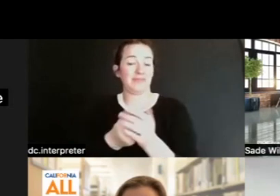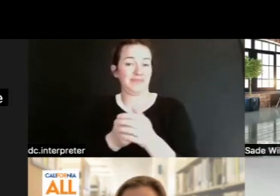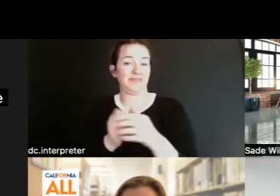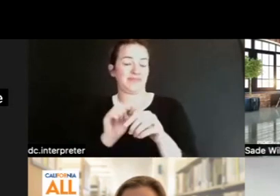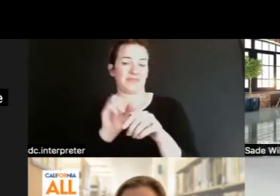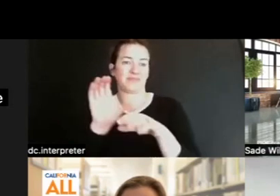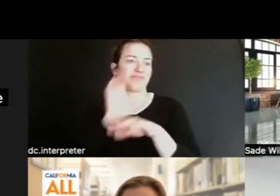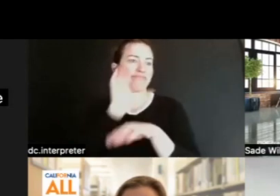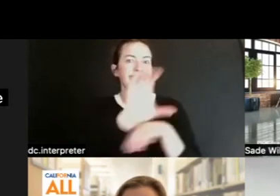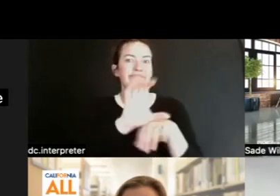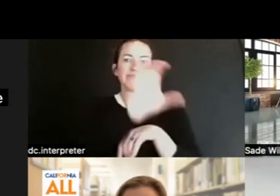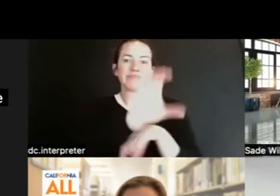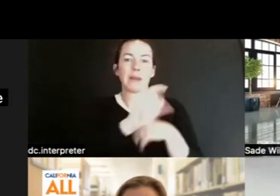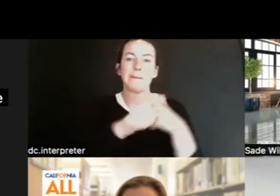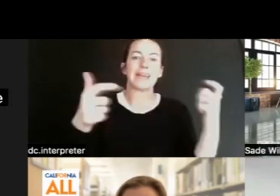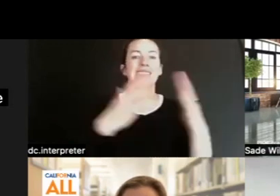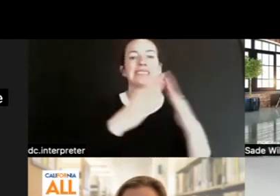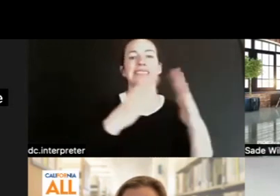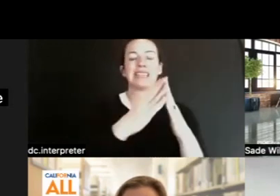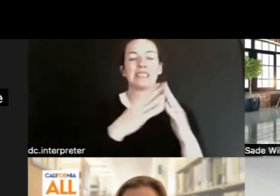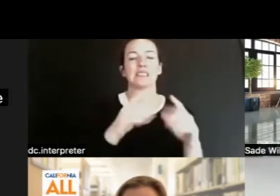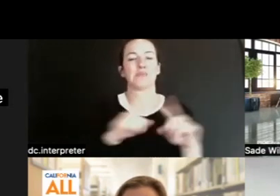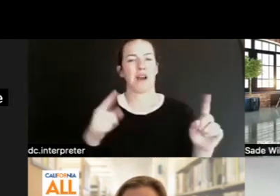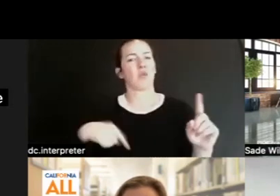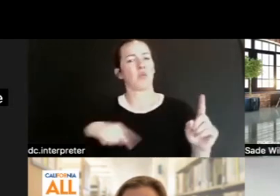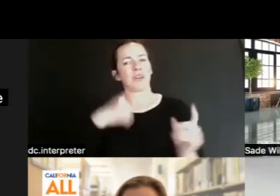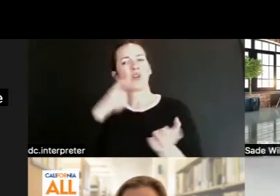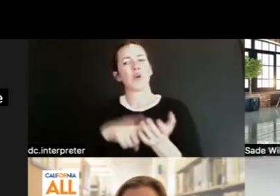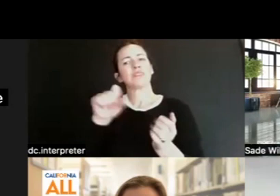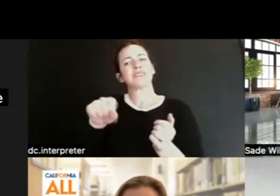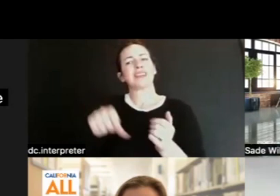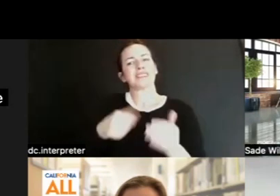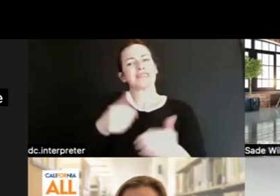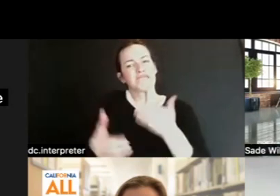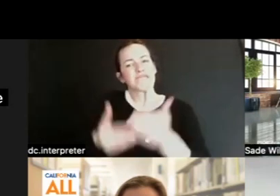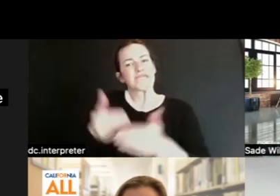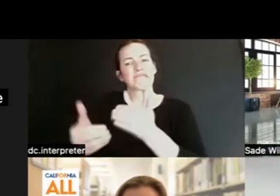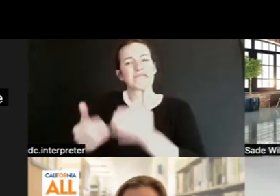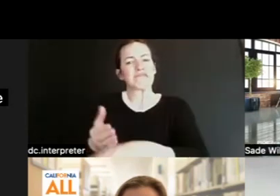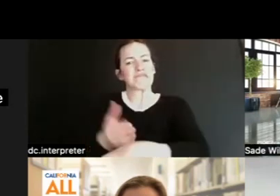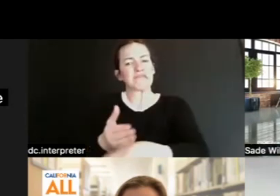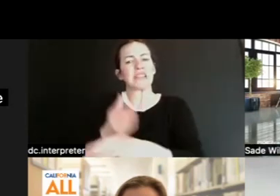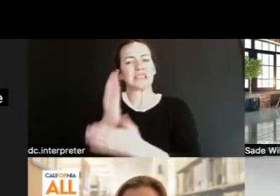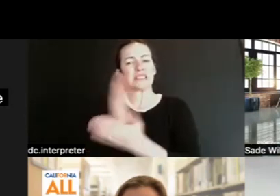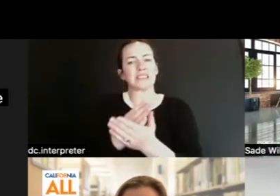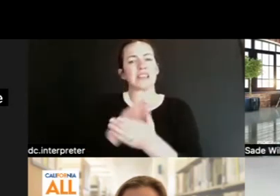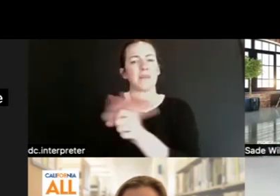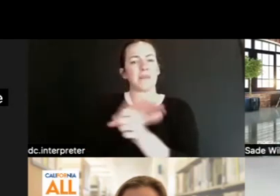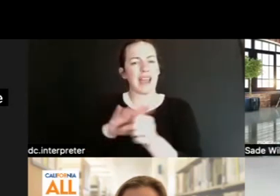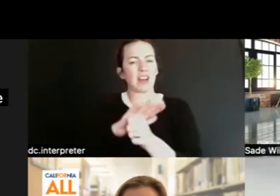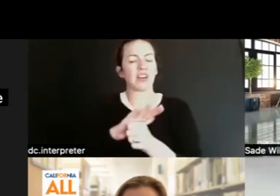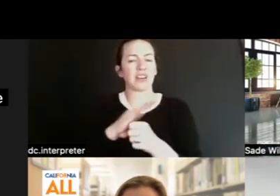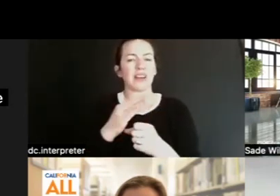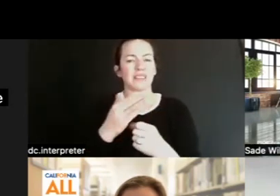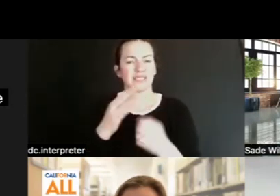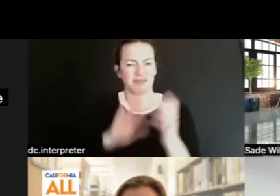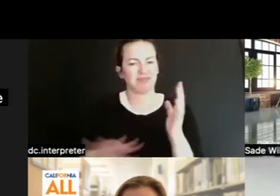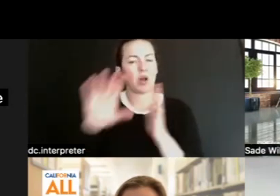major cities. And although we do see some movement in particular areas as we are statewide, there's